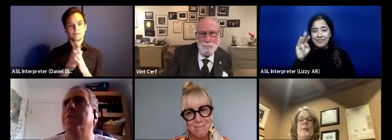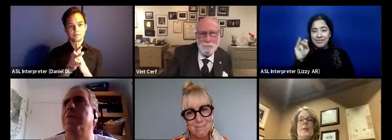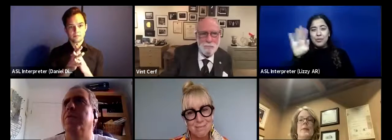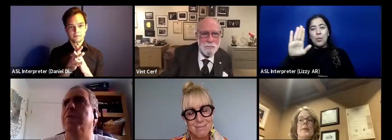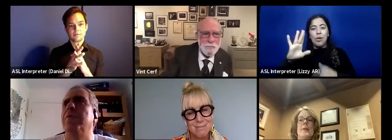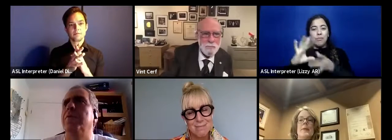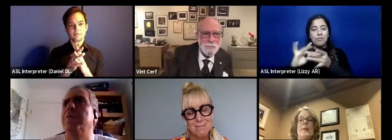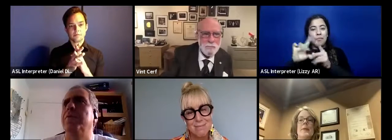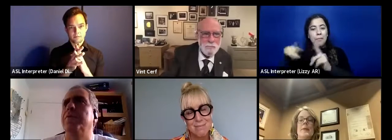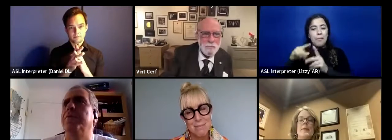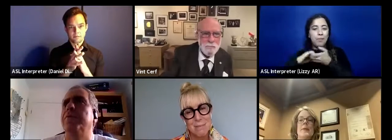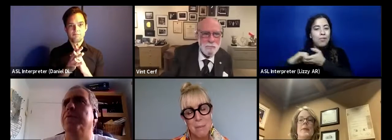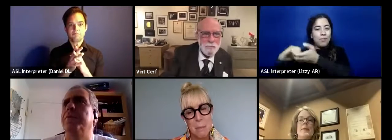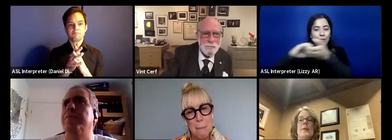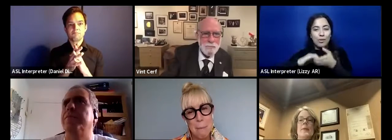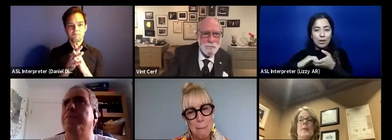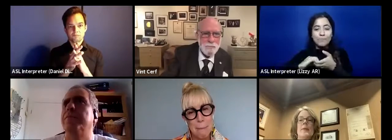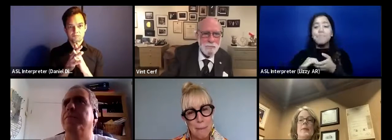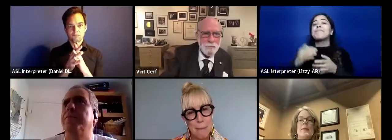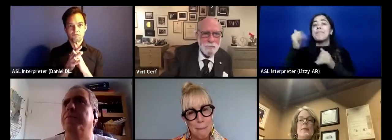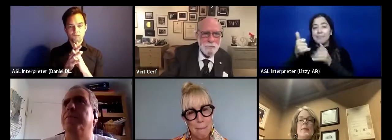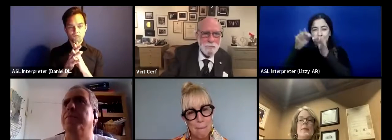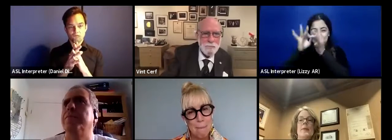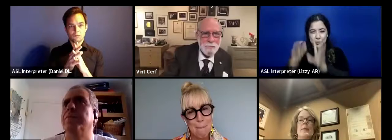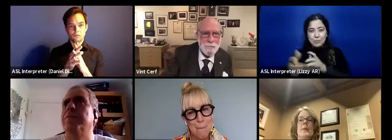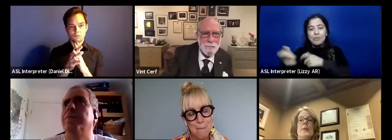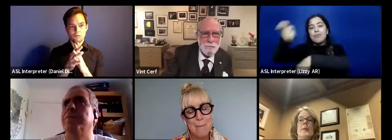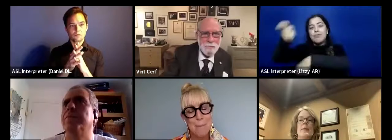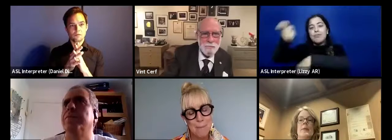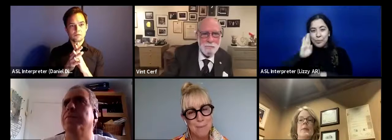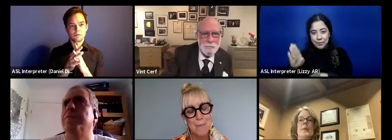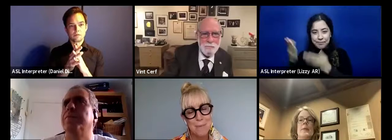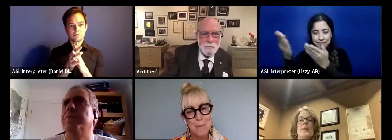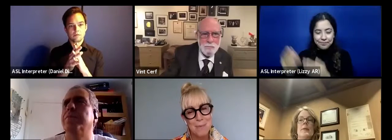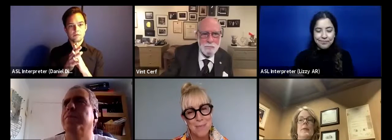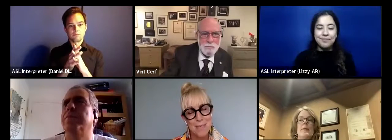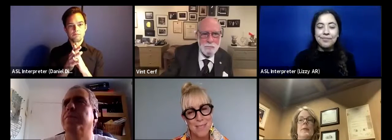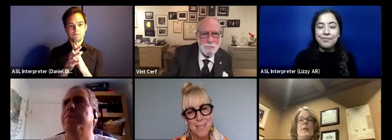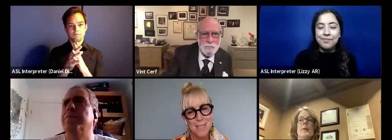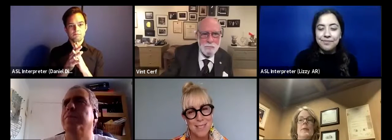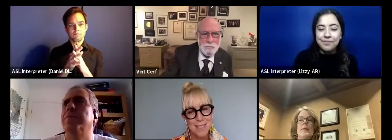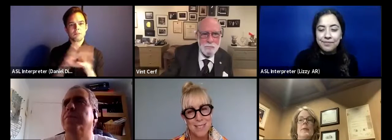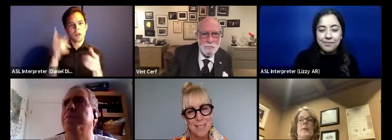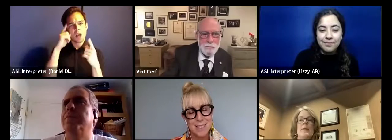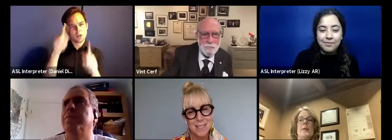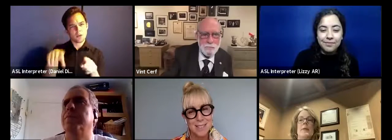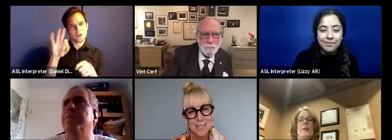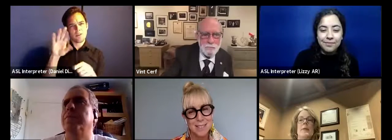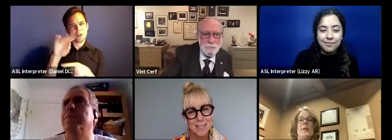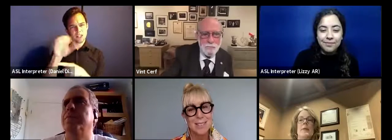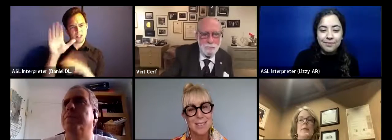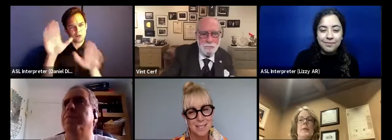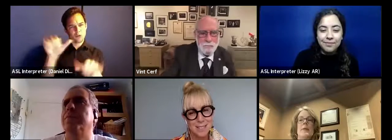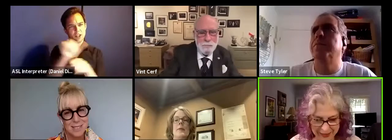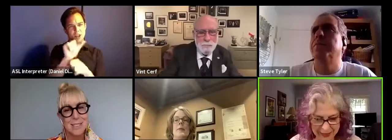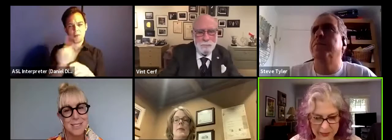I agree, and I think Vint and Frances did a wonderful job of, you know, talking about where we've come and where we're going, it's very exciting.